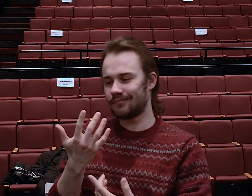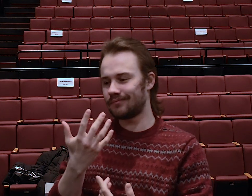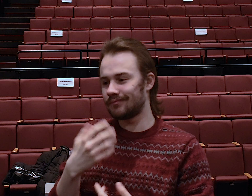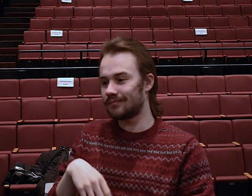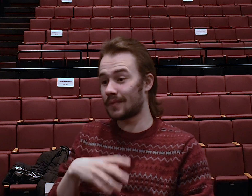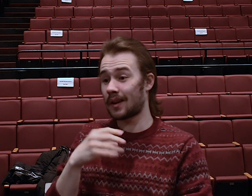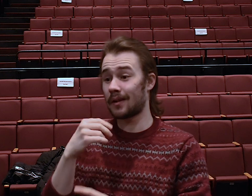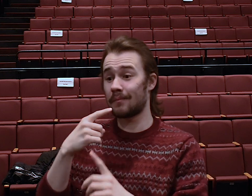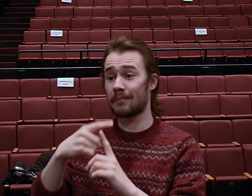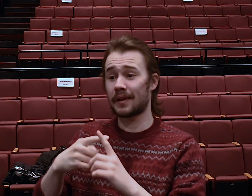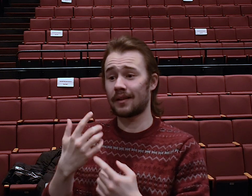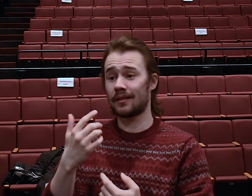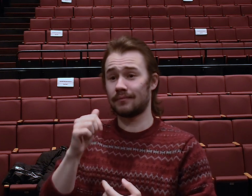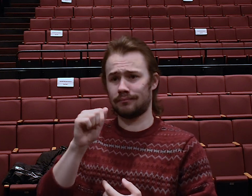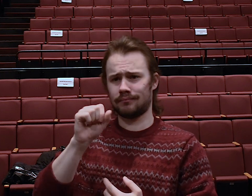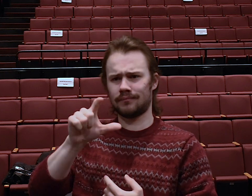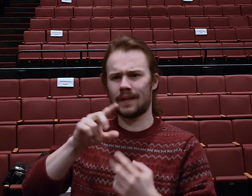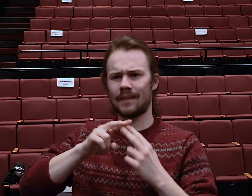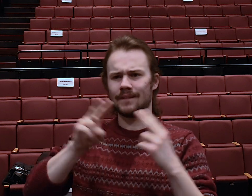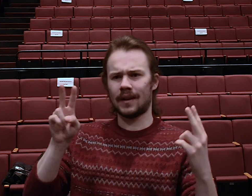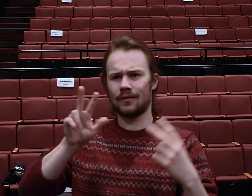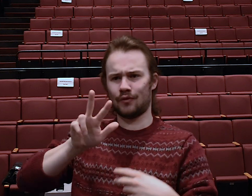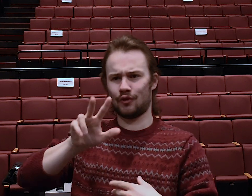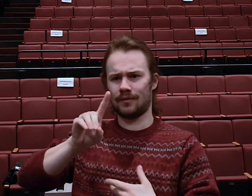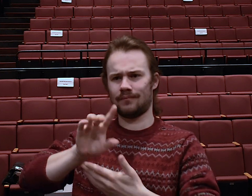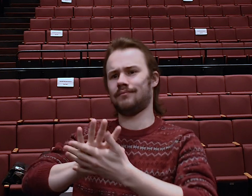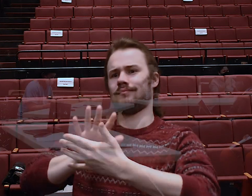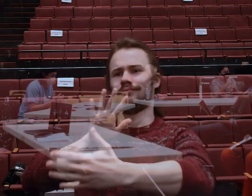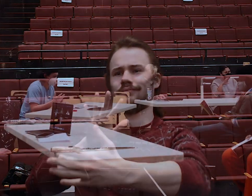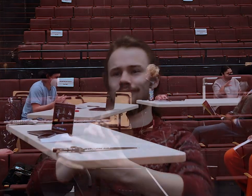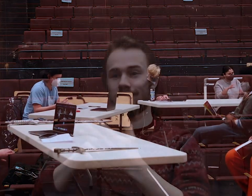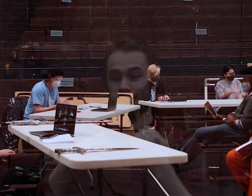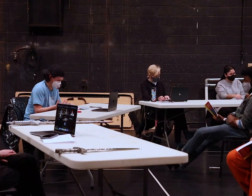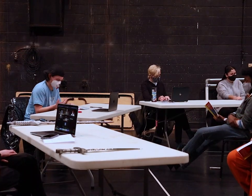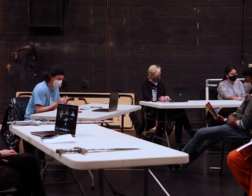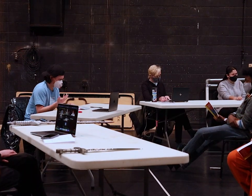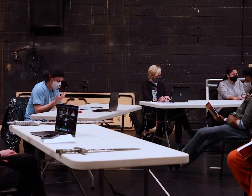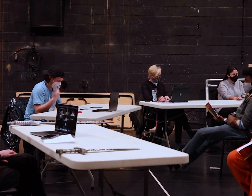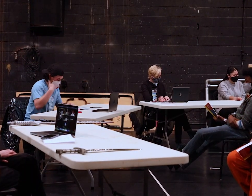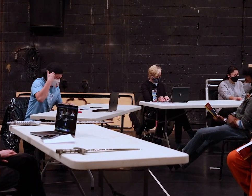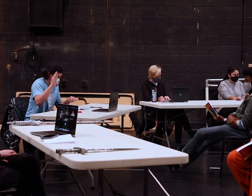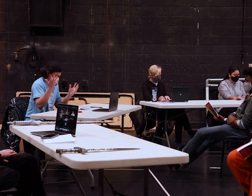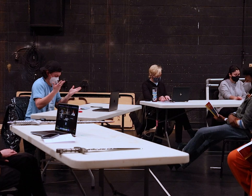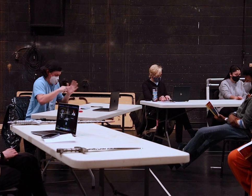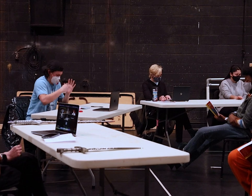because we're losing half of ASL when your face is covered. ASL is a 3D language, meaning sign